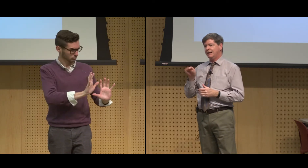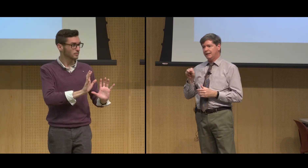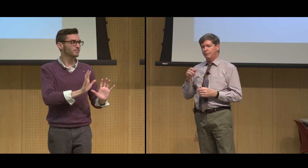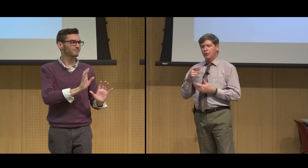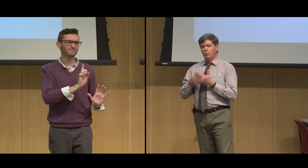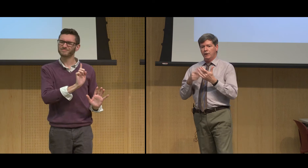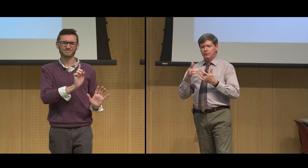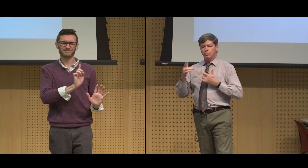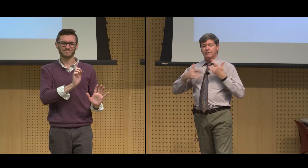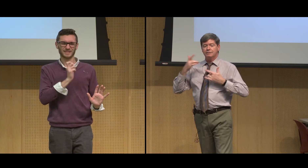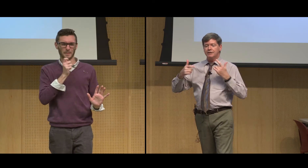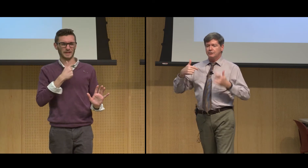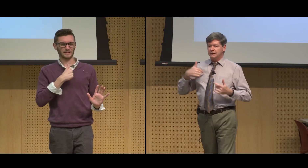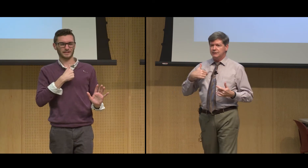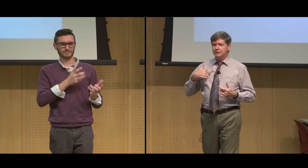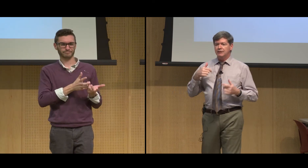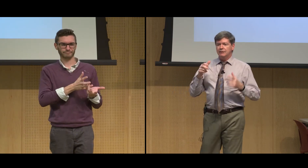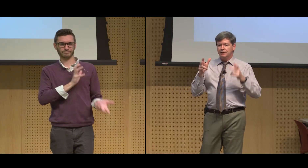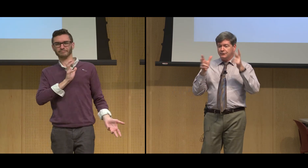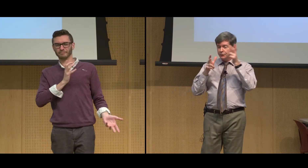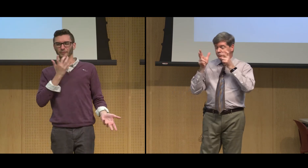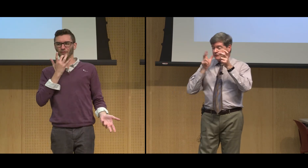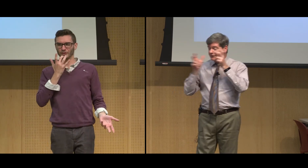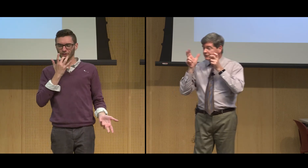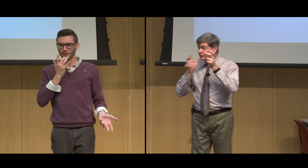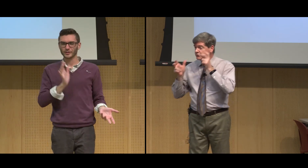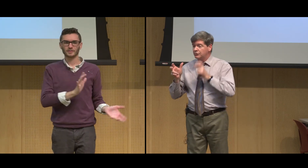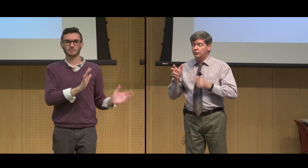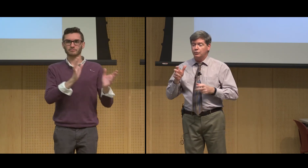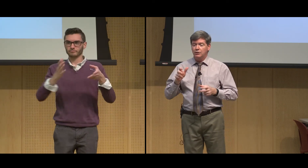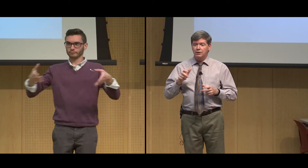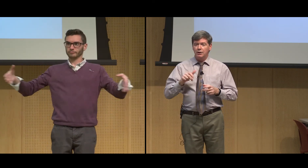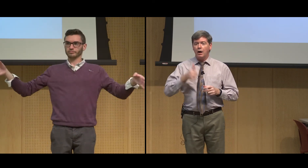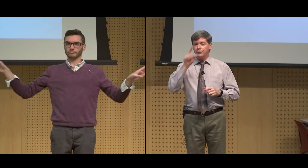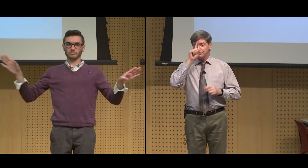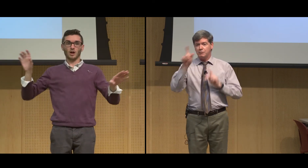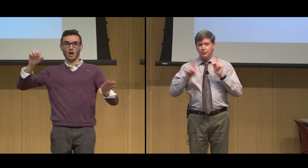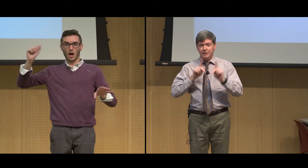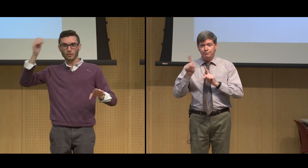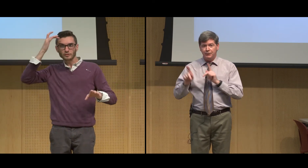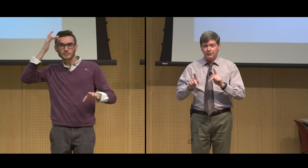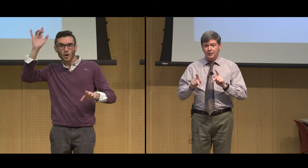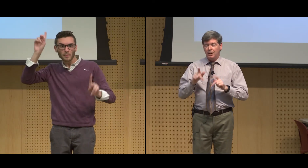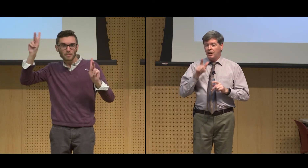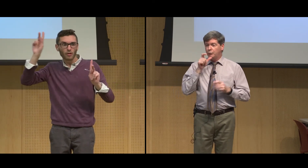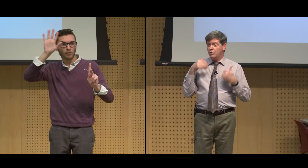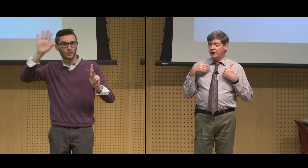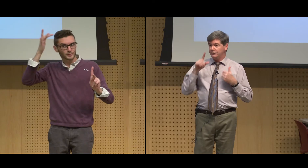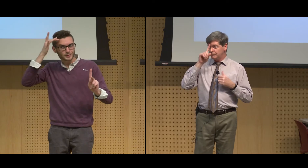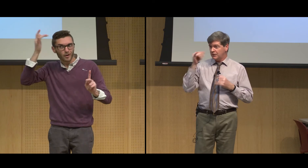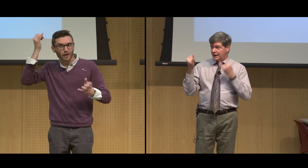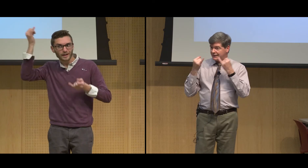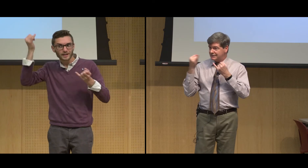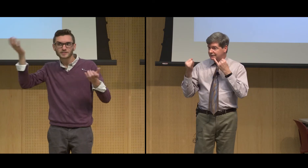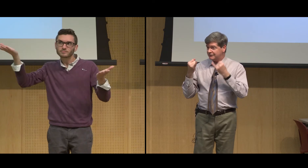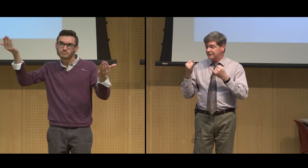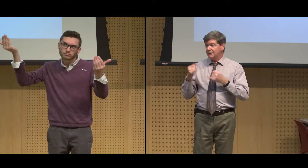What--what excites me is to listen to other smart people, who have smart ideas,